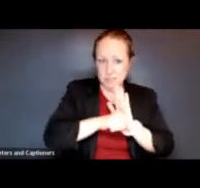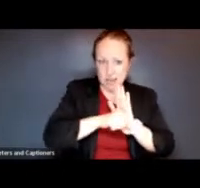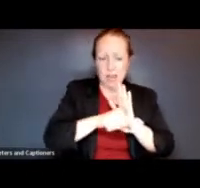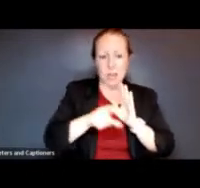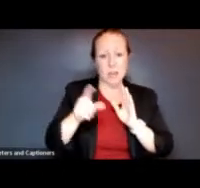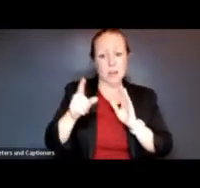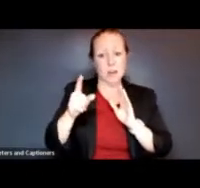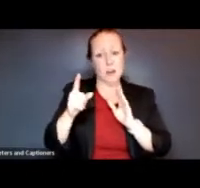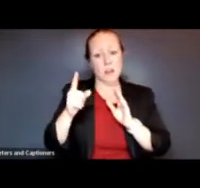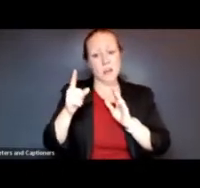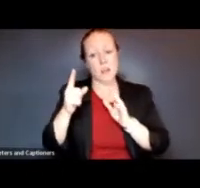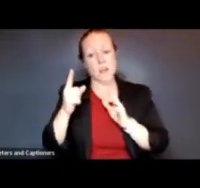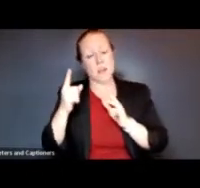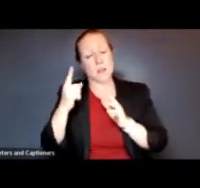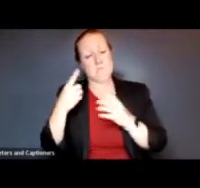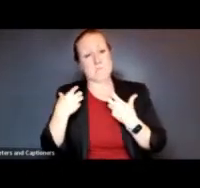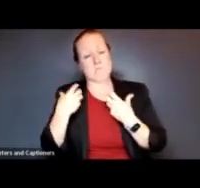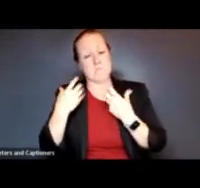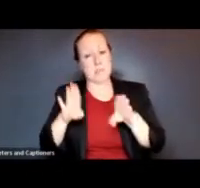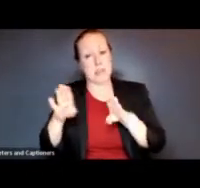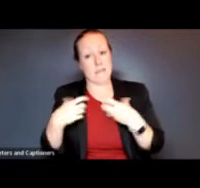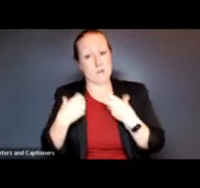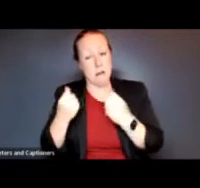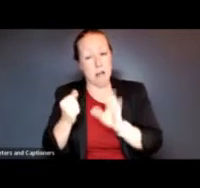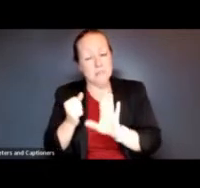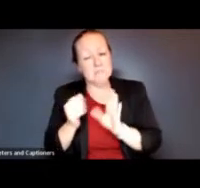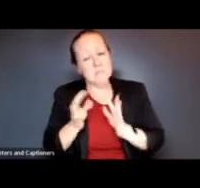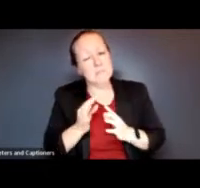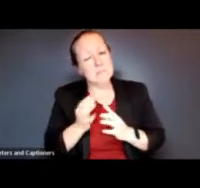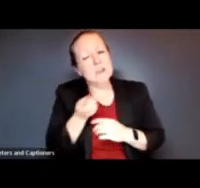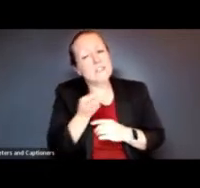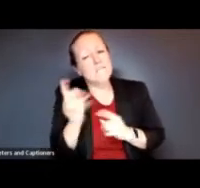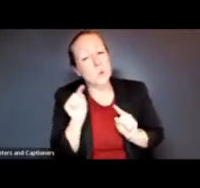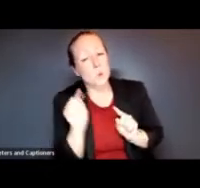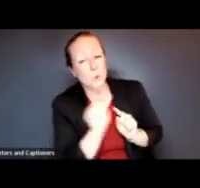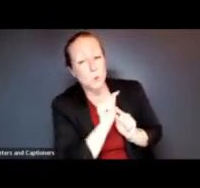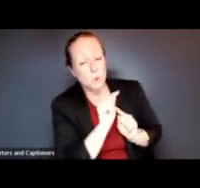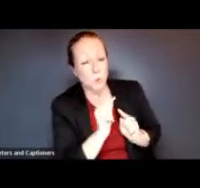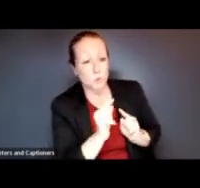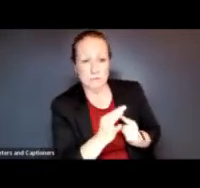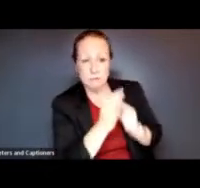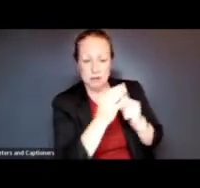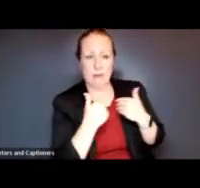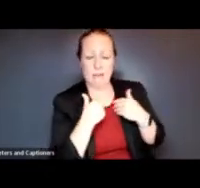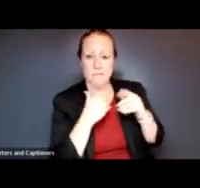very few exceptions of those who were fortunate enough to have fabulous private health insurance, the burden of